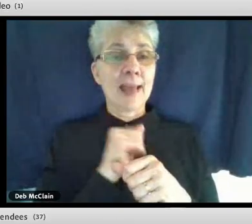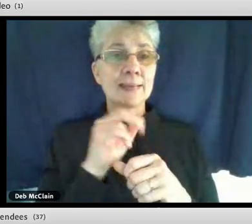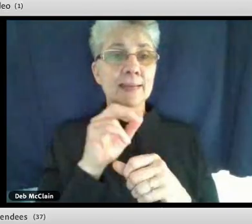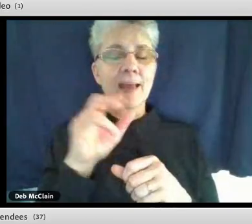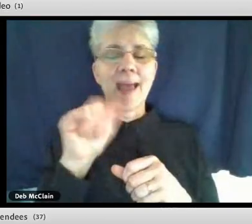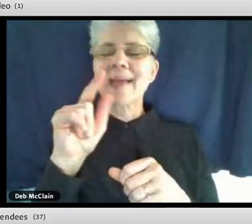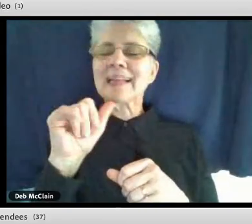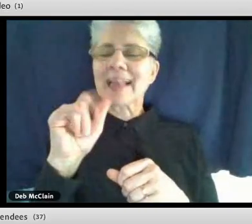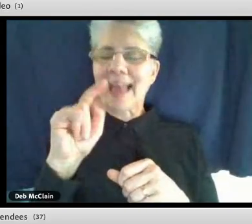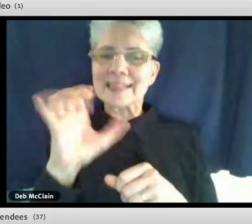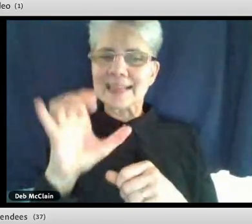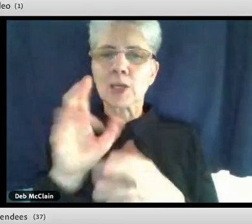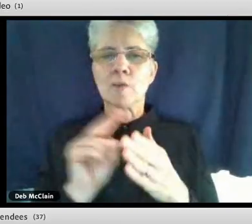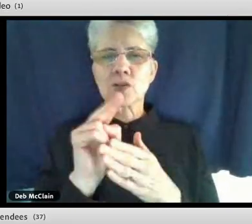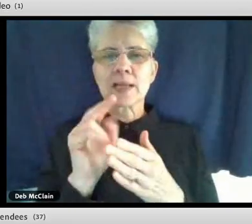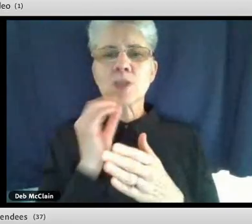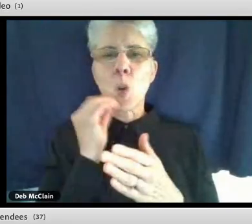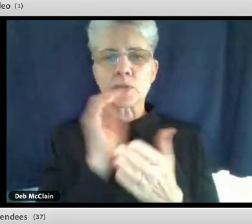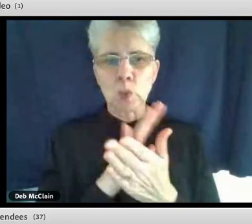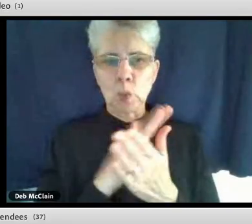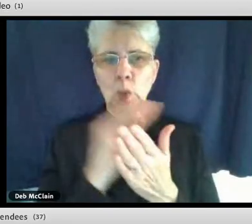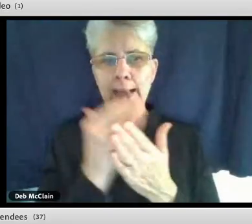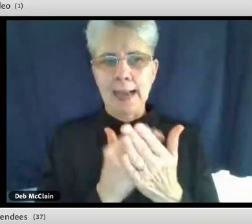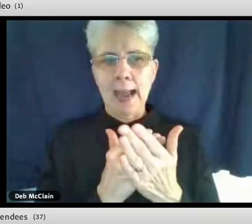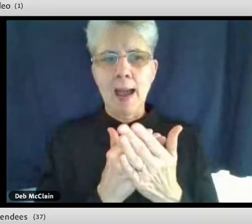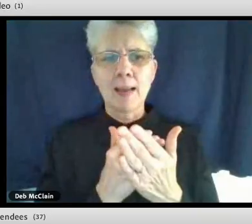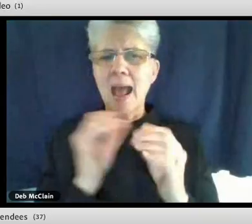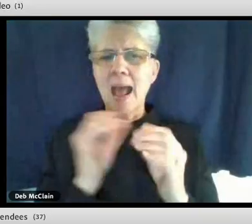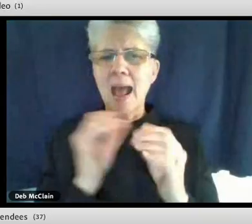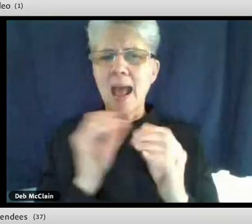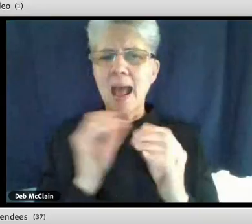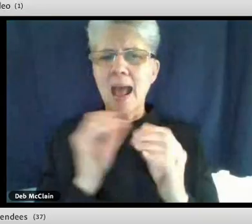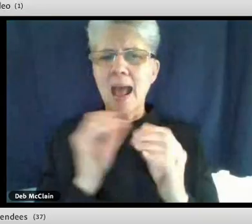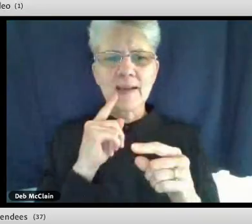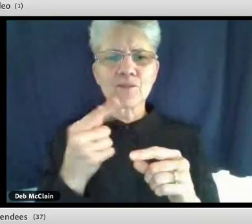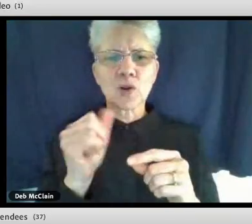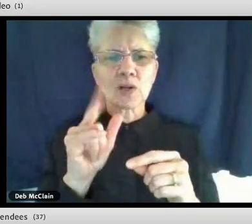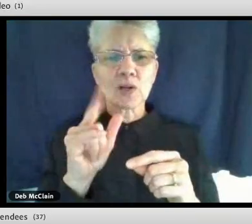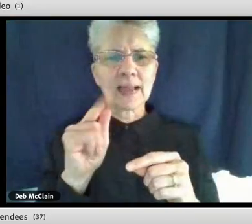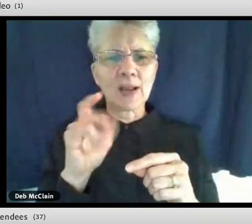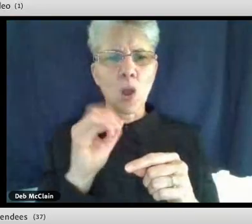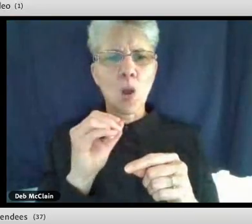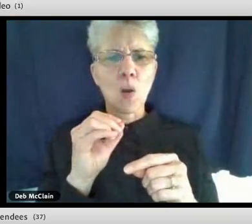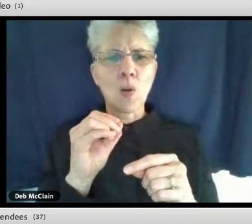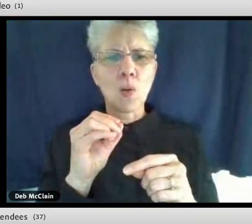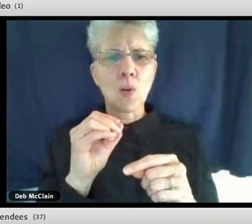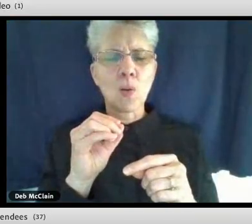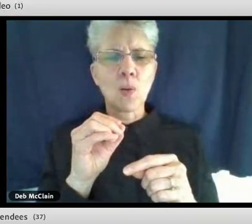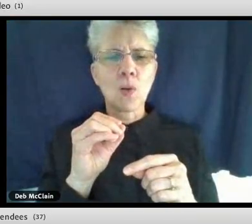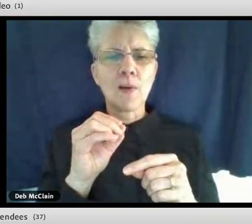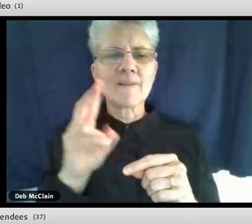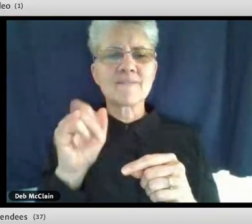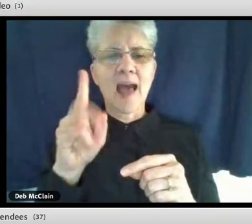Florida Atlantic University has a homeschooling guide. I'm going to show you that. I didn't put the link here for Goleta Valley Library.